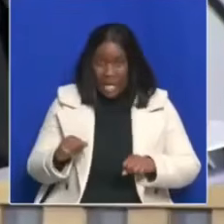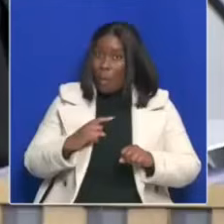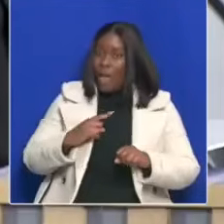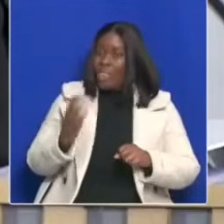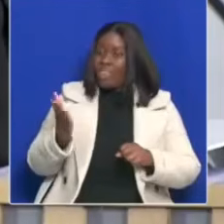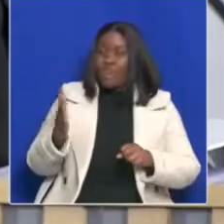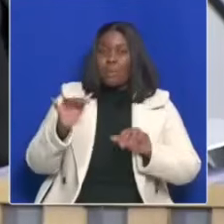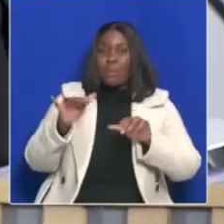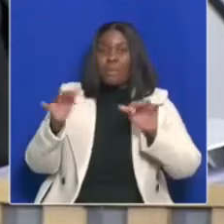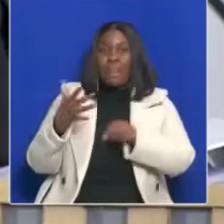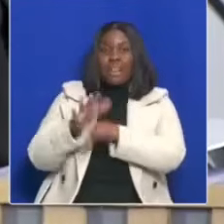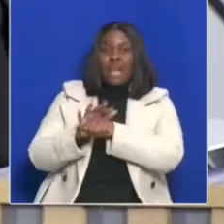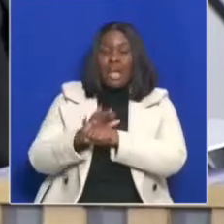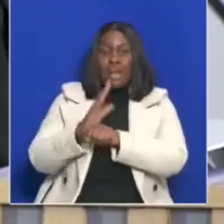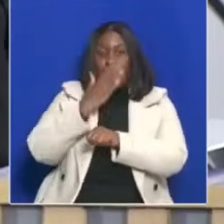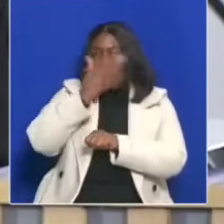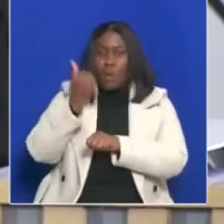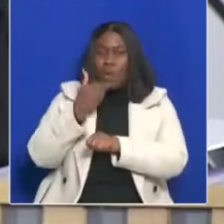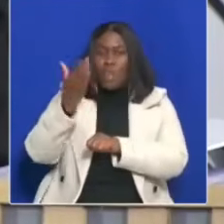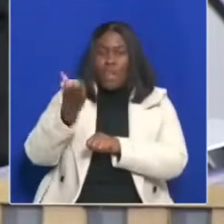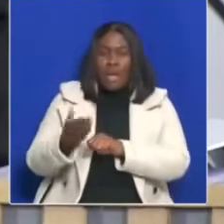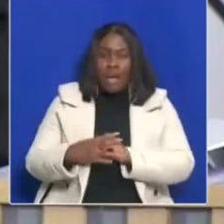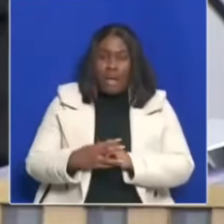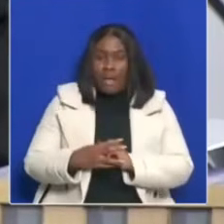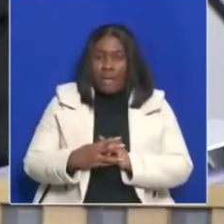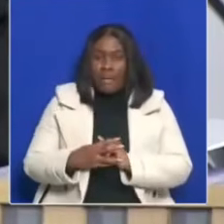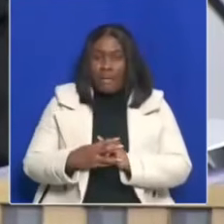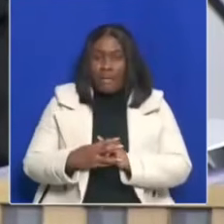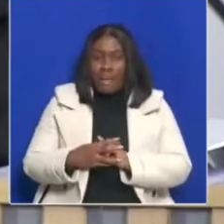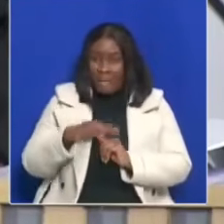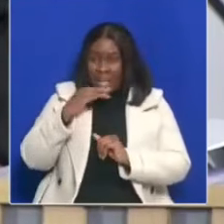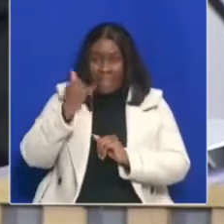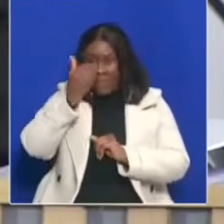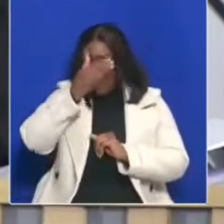are unknown so if they are unknown how do you link them to a shooty